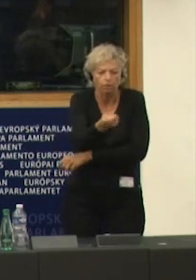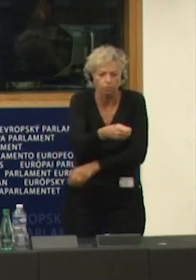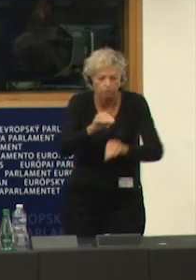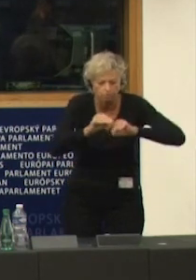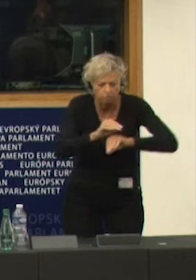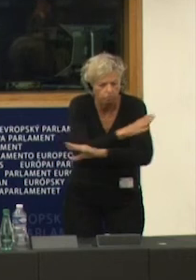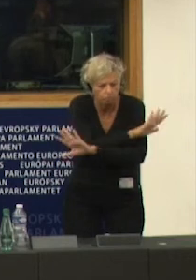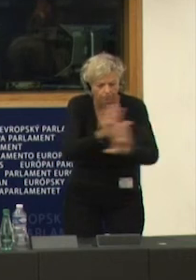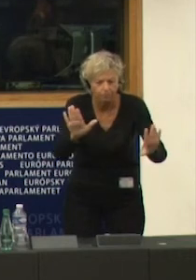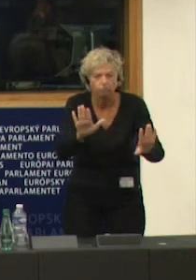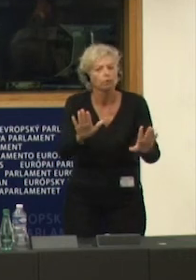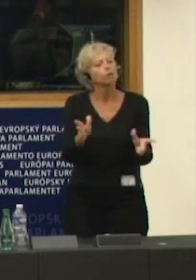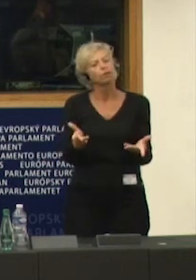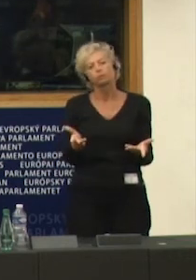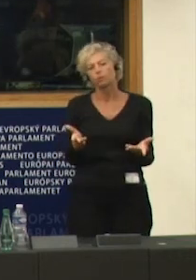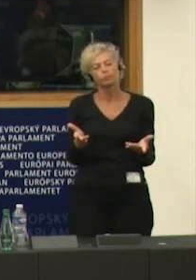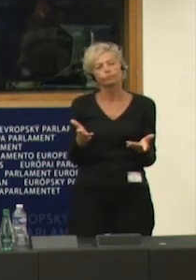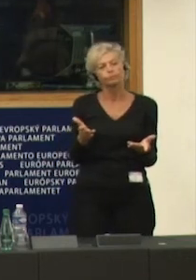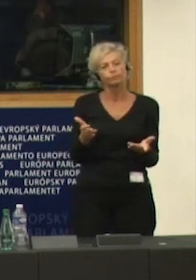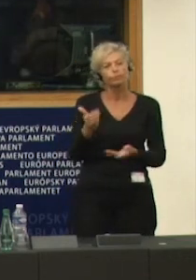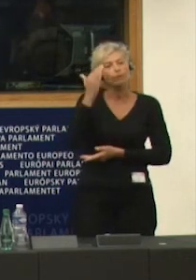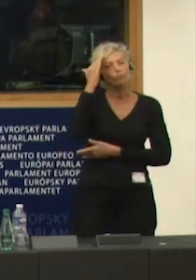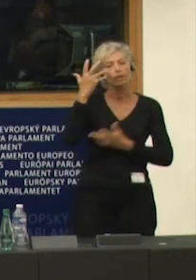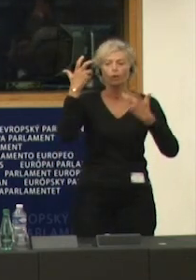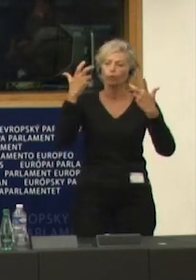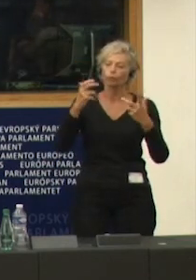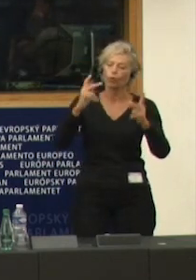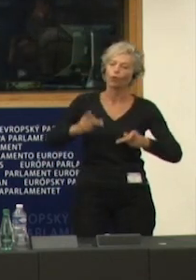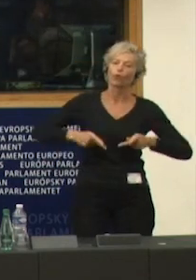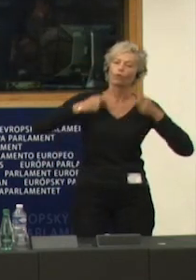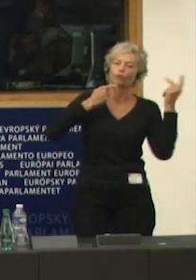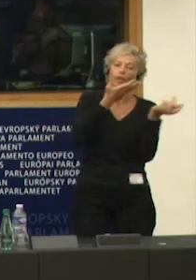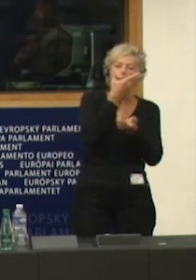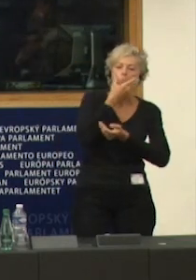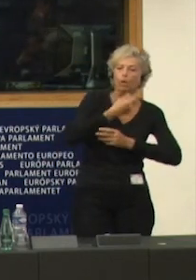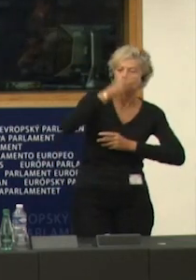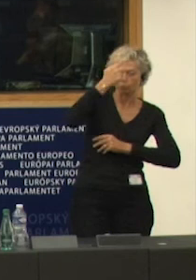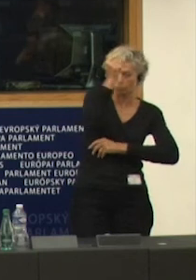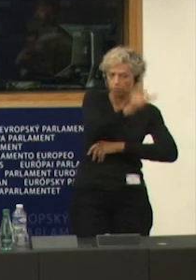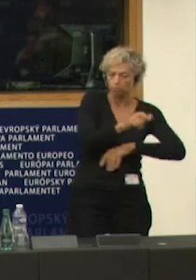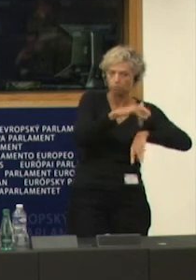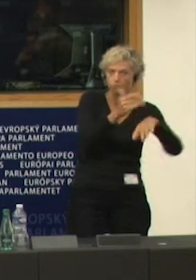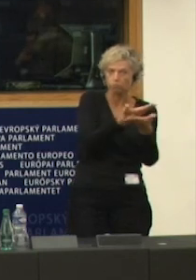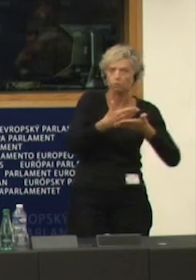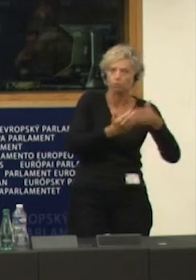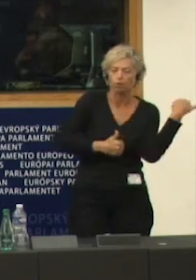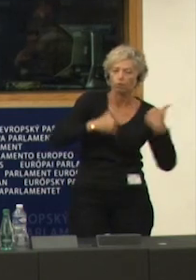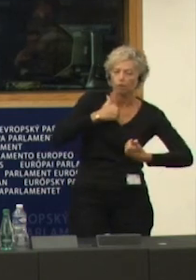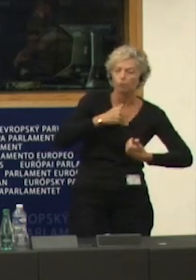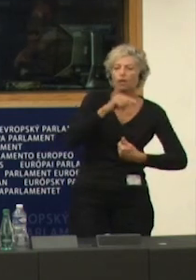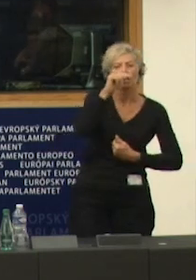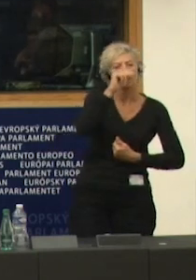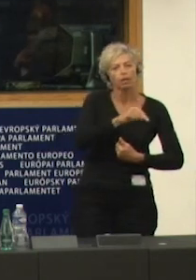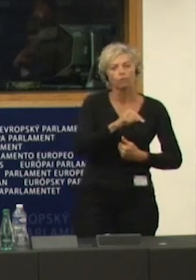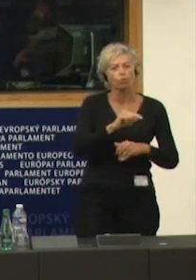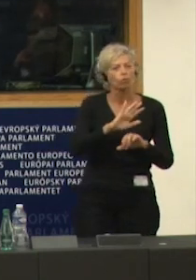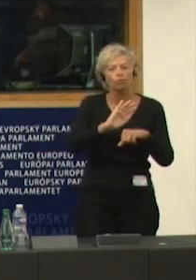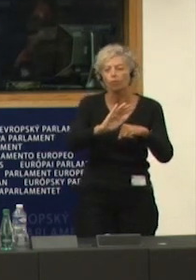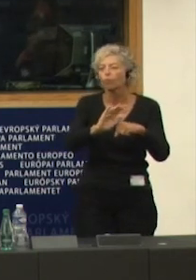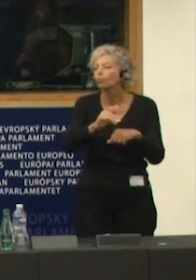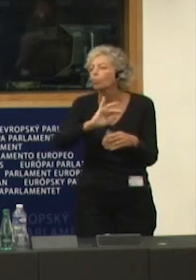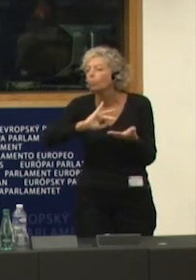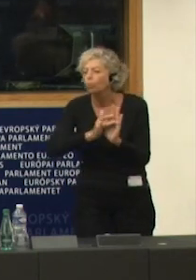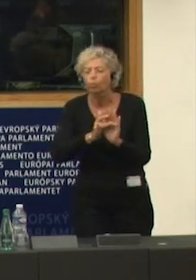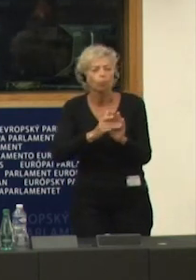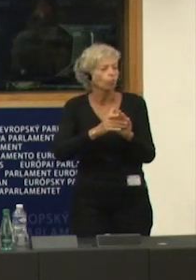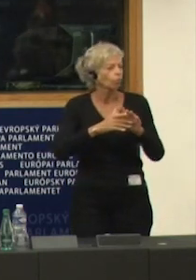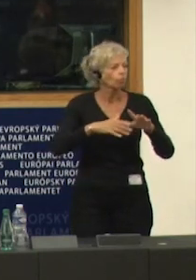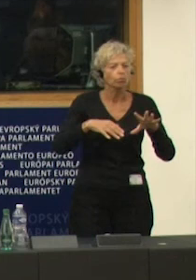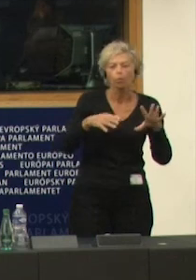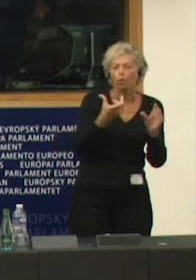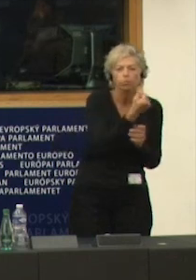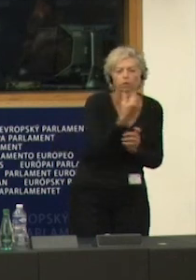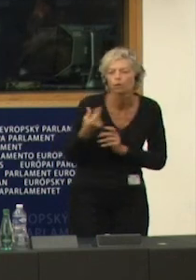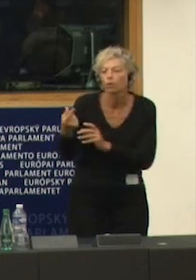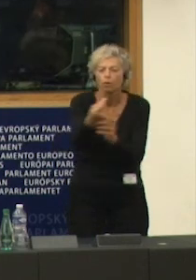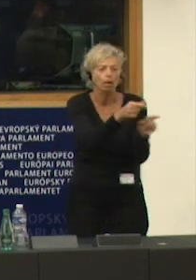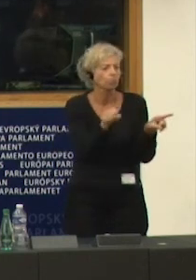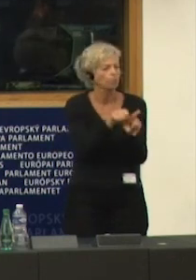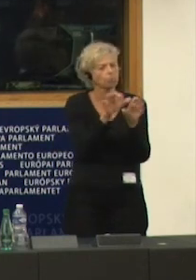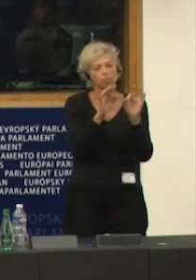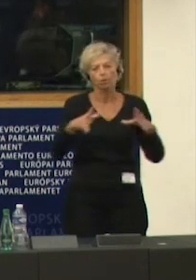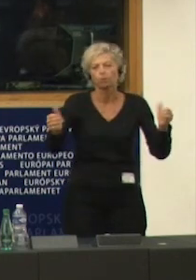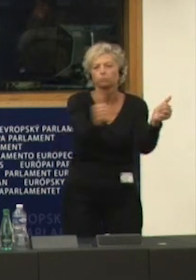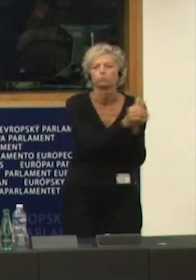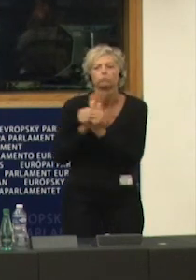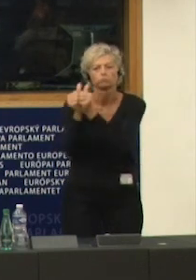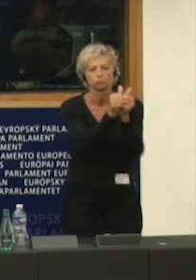for people with disabilities, you have to take all the different pillars together. We think that when it is on a community level,